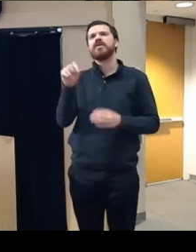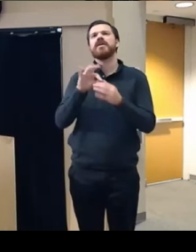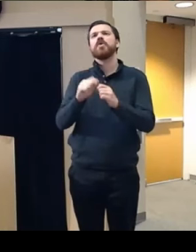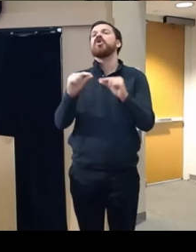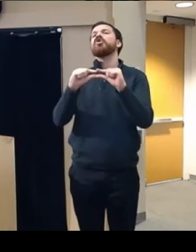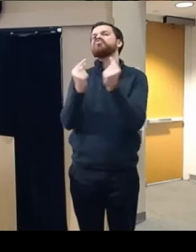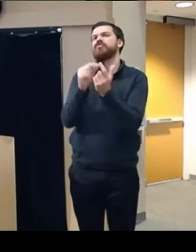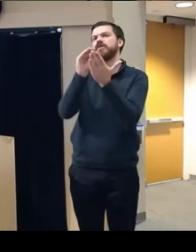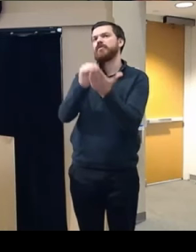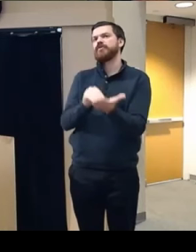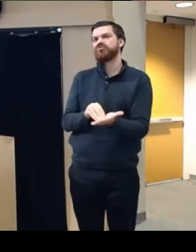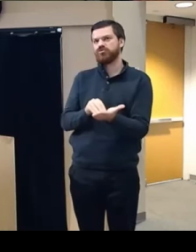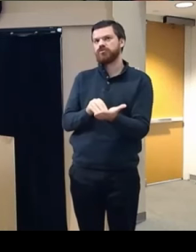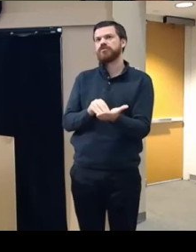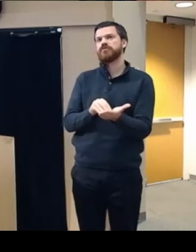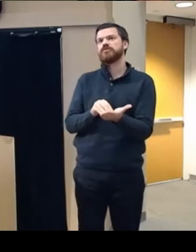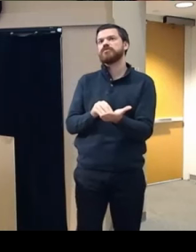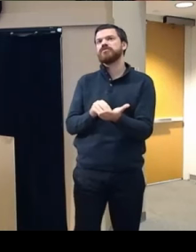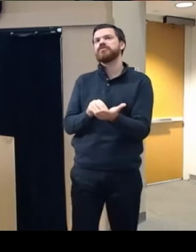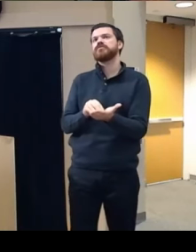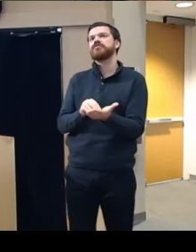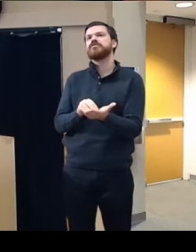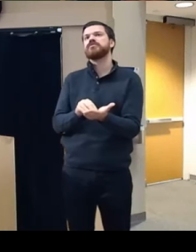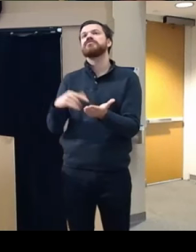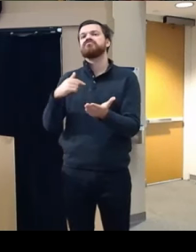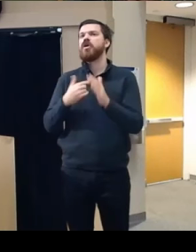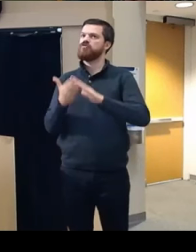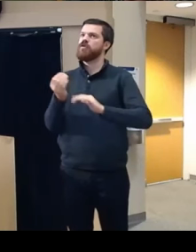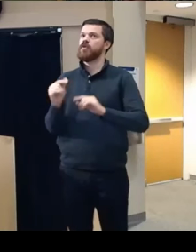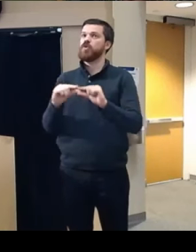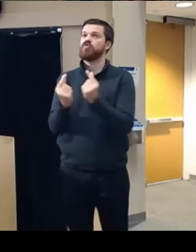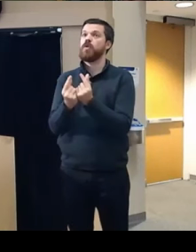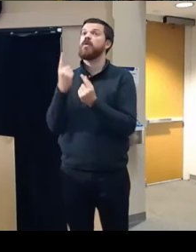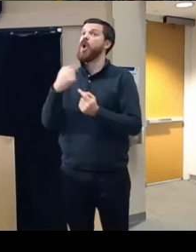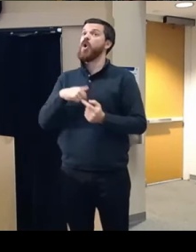documentation I run a number of trauma groups in heel and one of the things we don't currently do